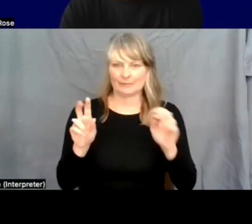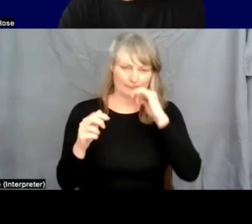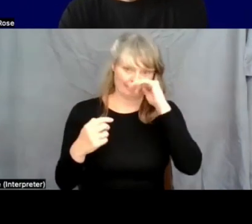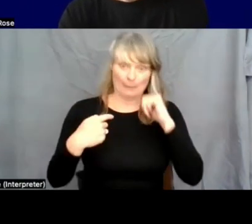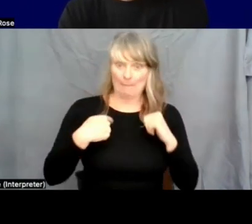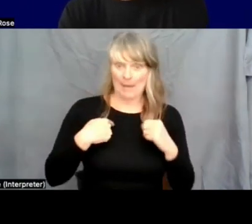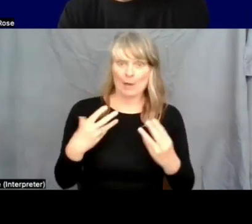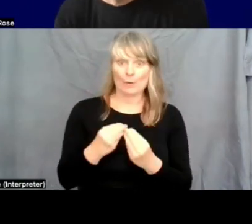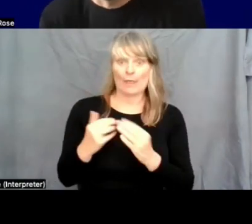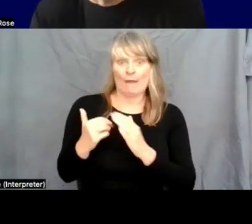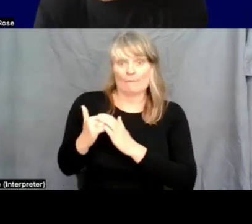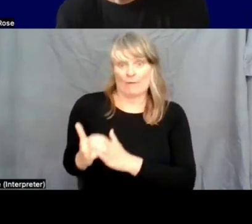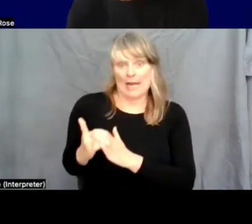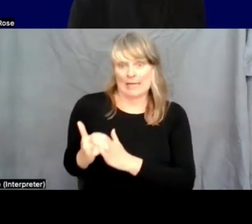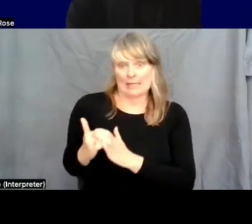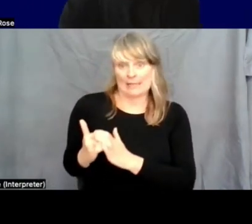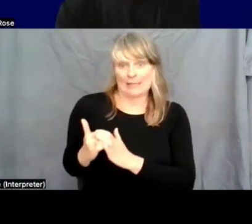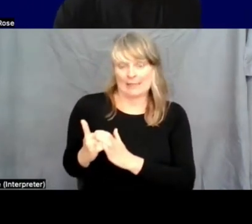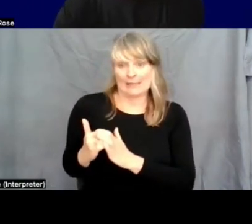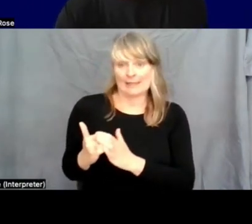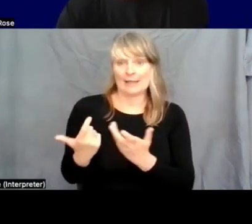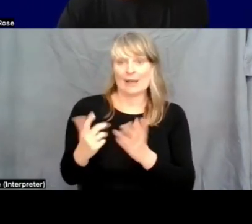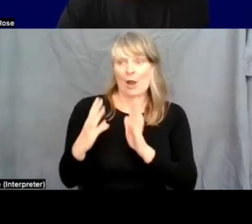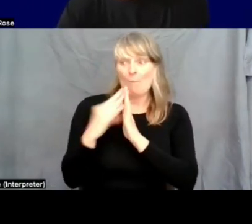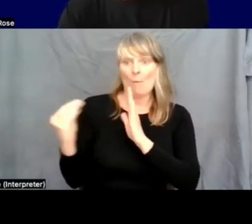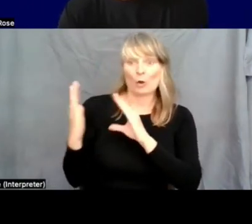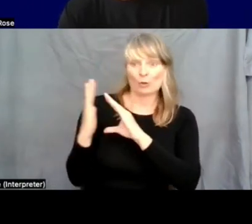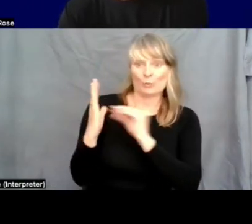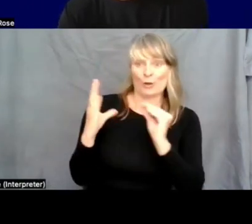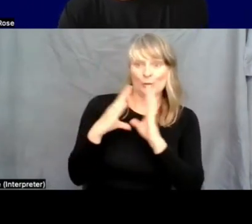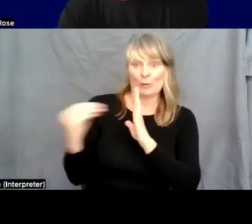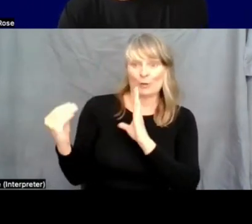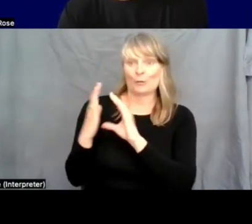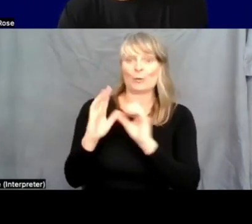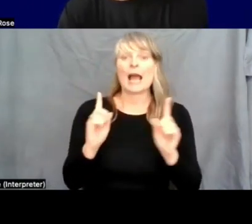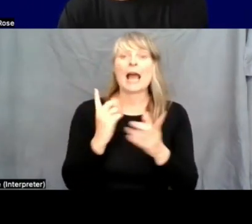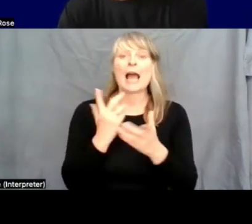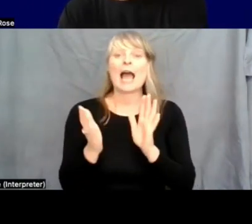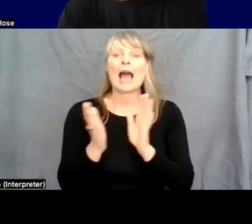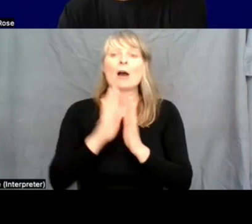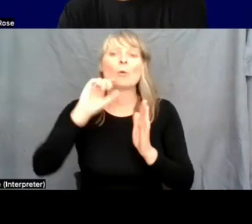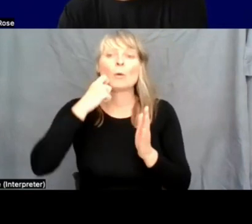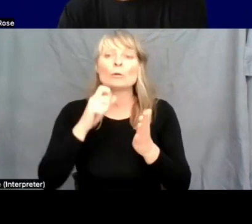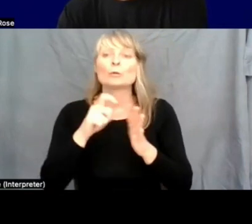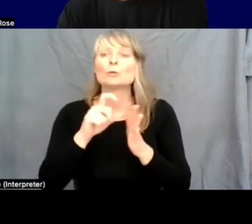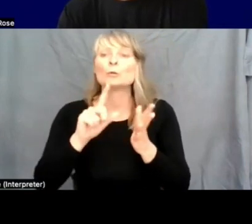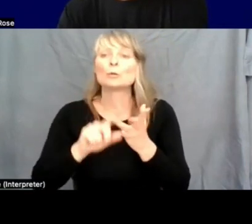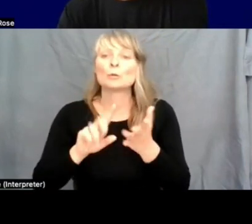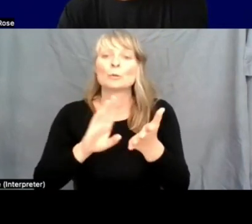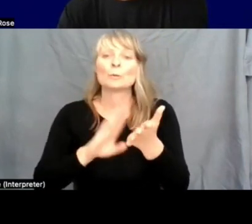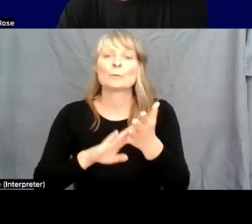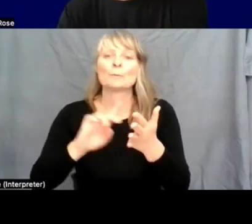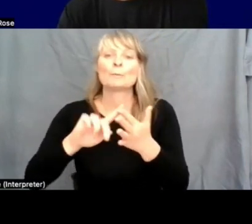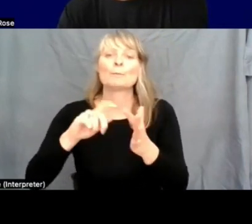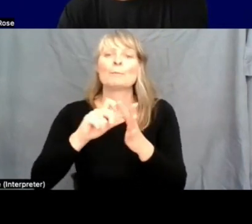just modelling how we might do some mediation of an experience and we are using a hand under